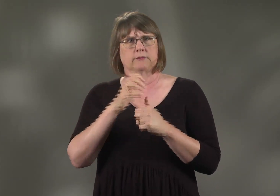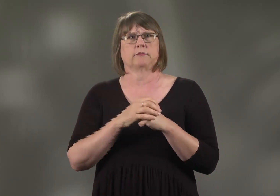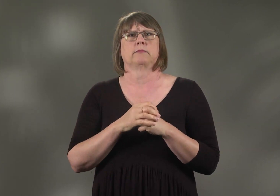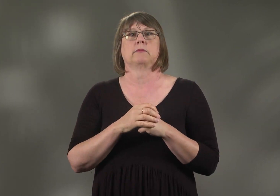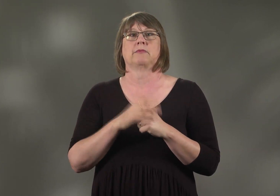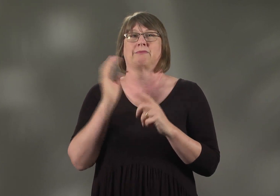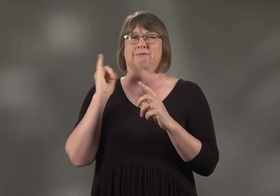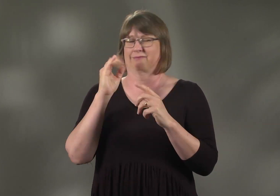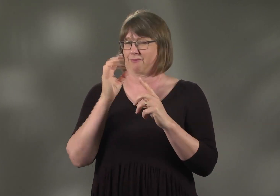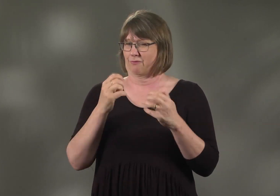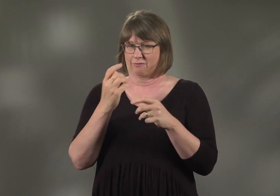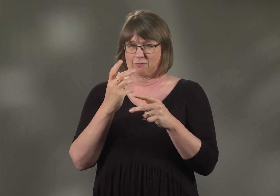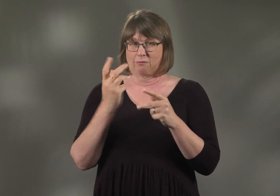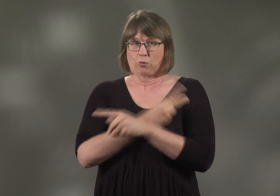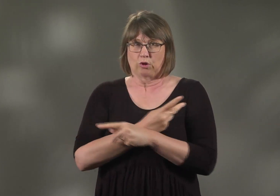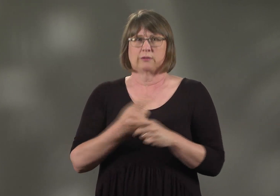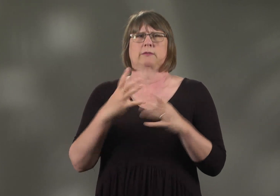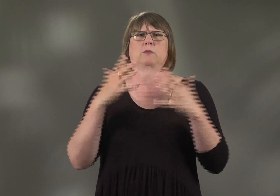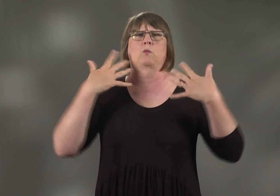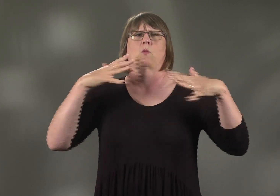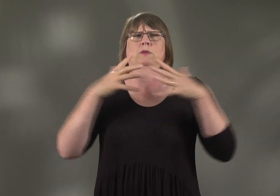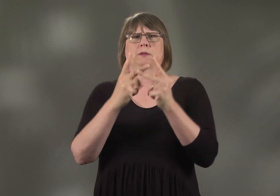especially when it's noisy and I'm trying to fit in.